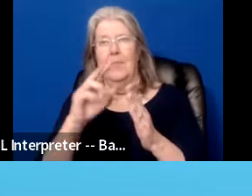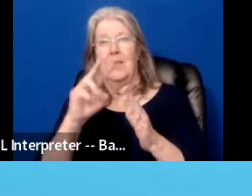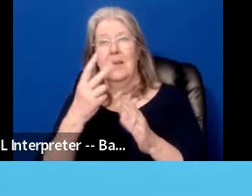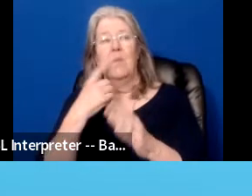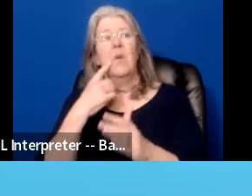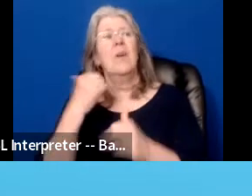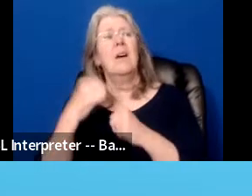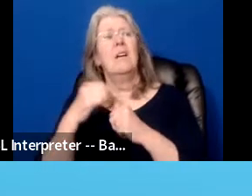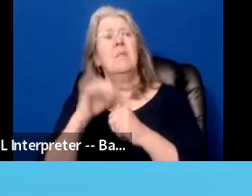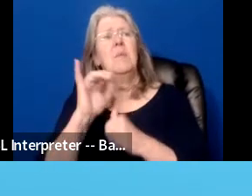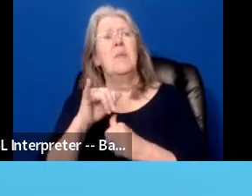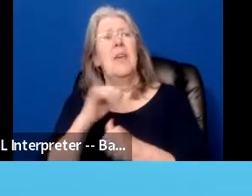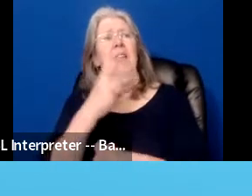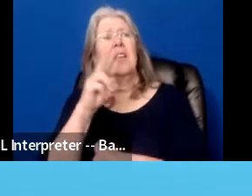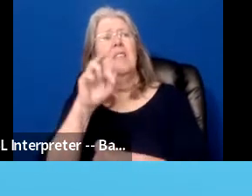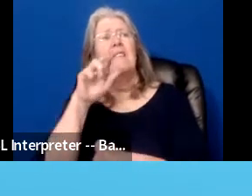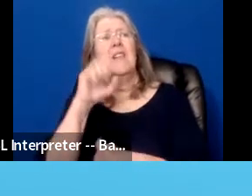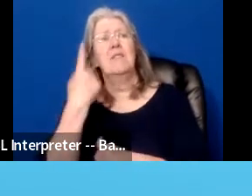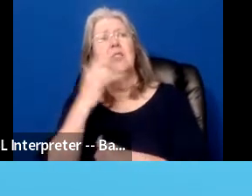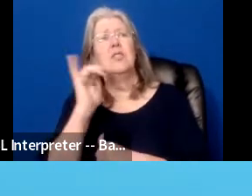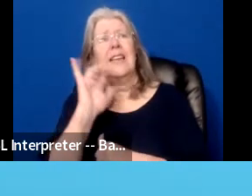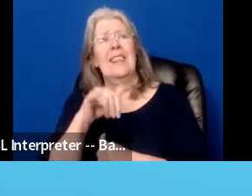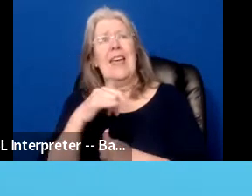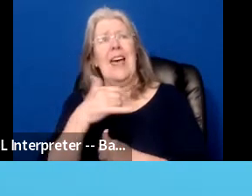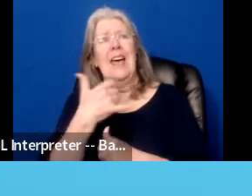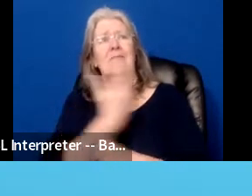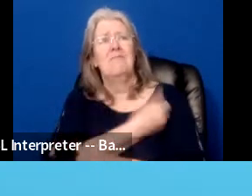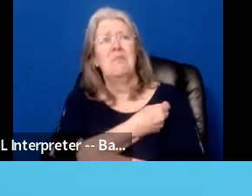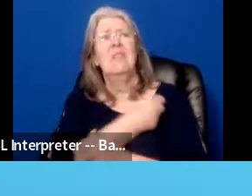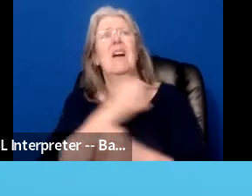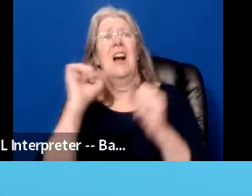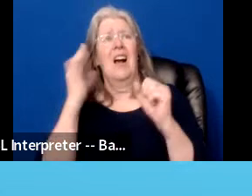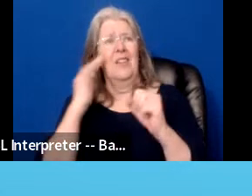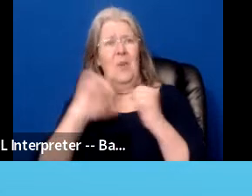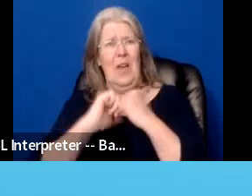I remember what that virus looks like. I know how to fight this virus and so that's why